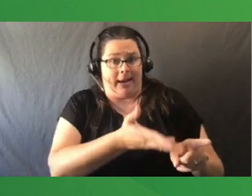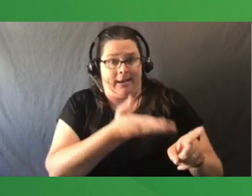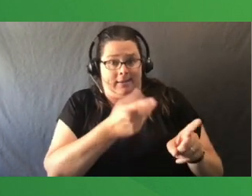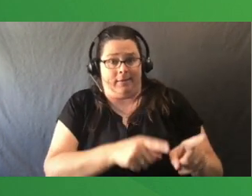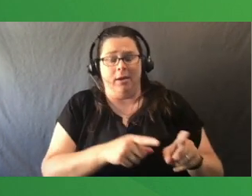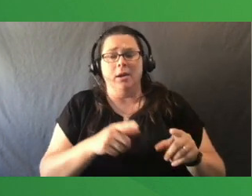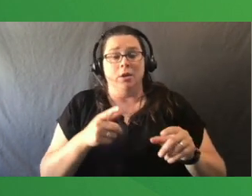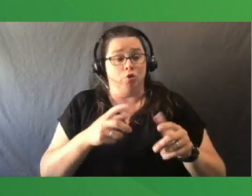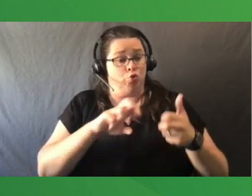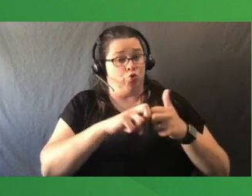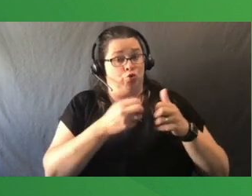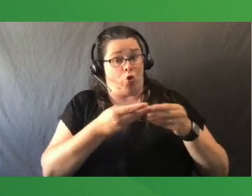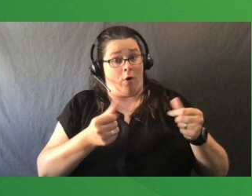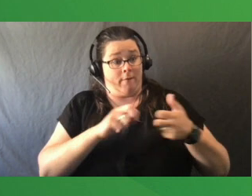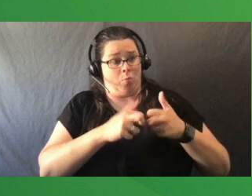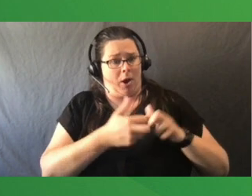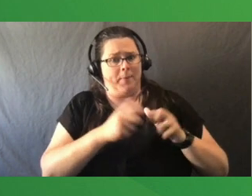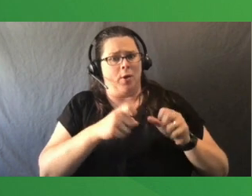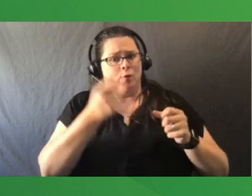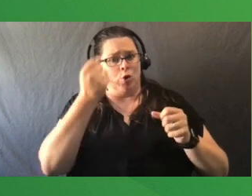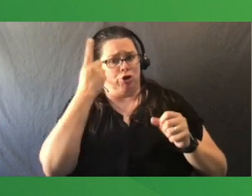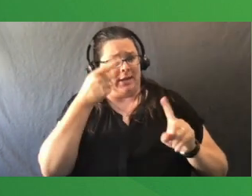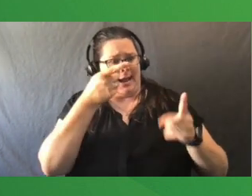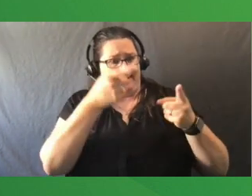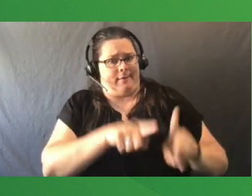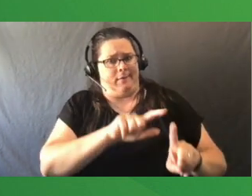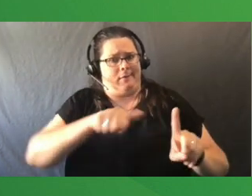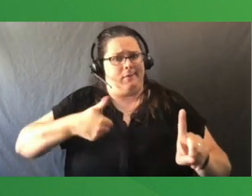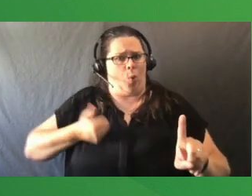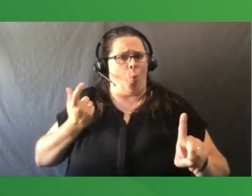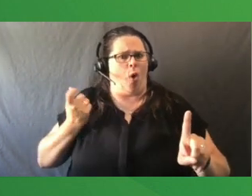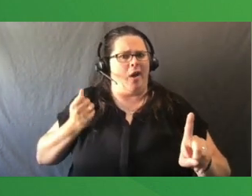to understand the phenomena behind that problem.